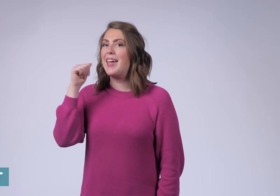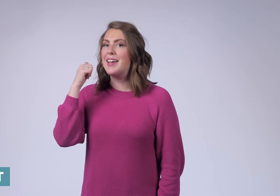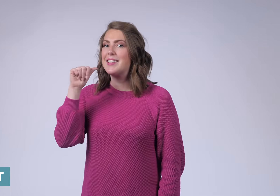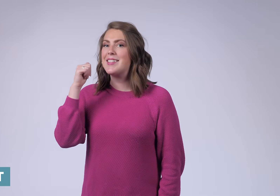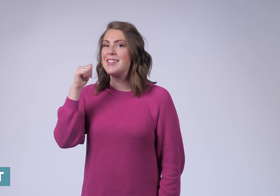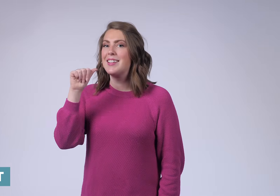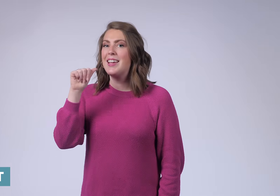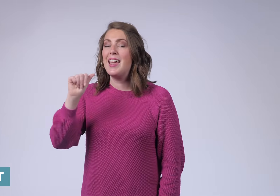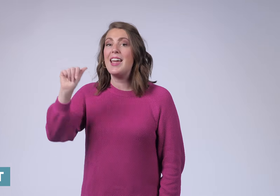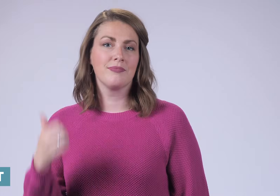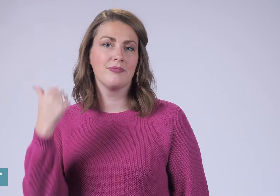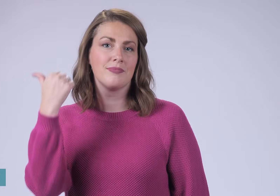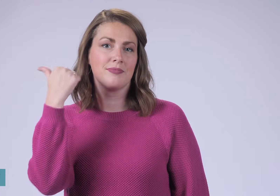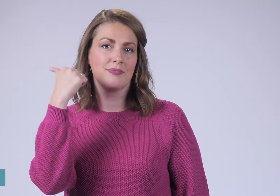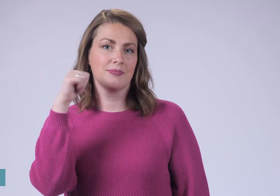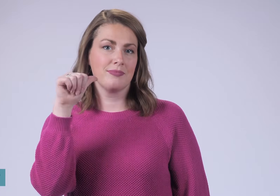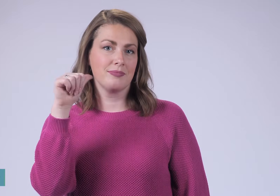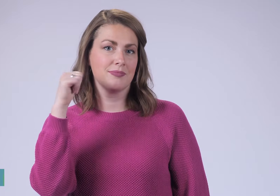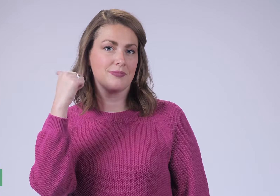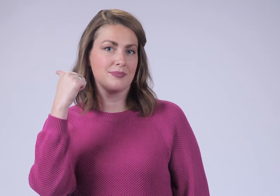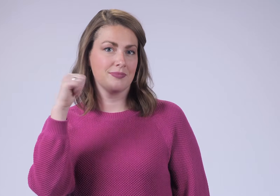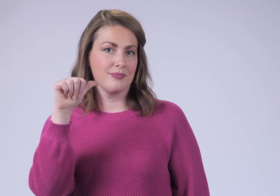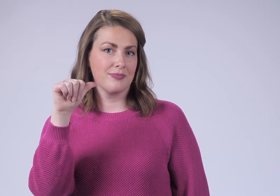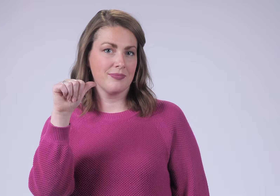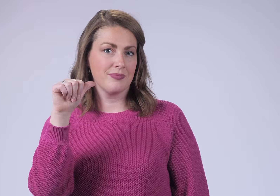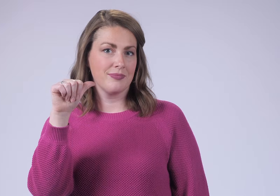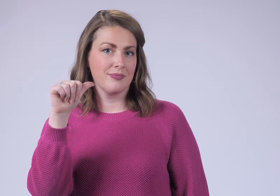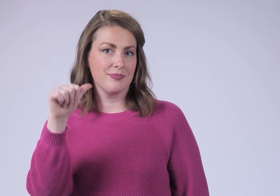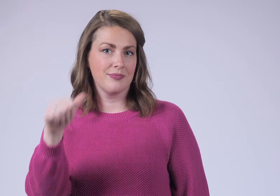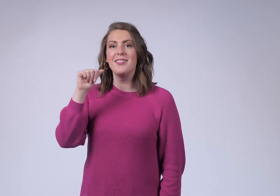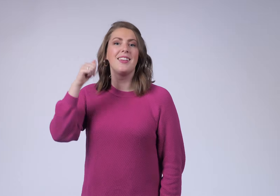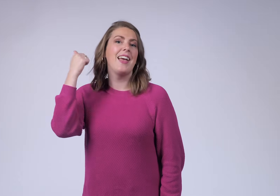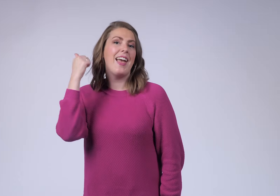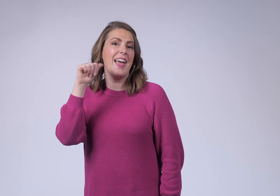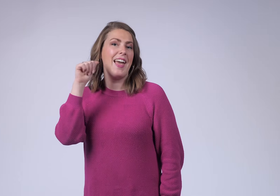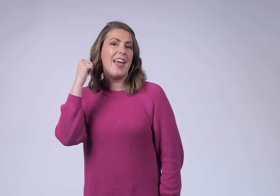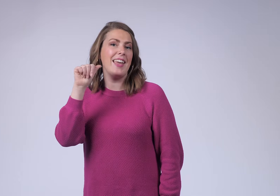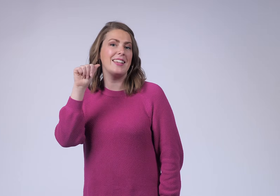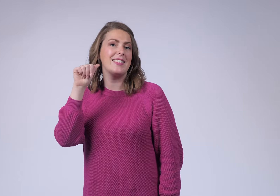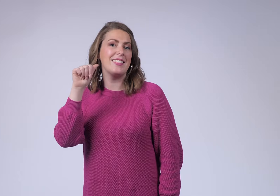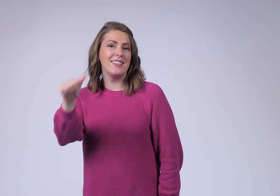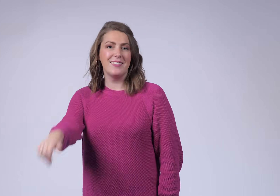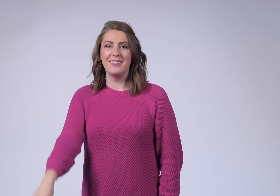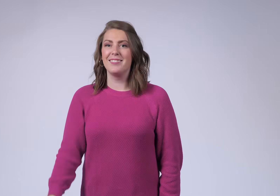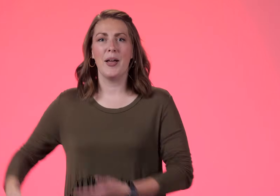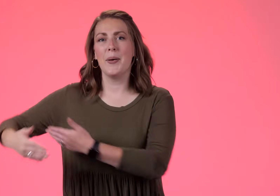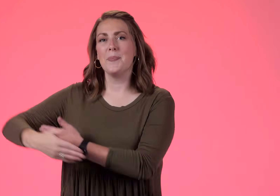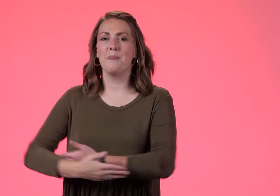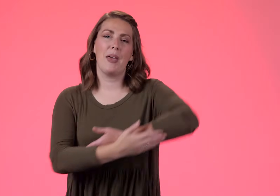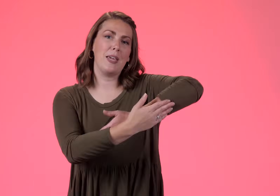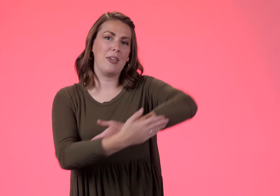AUNT It's the letter "A" twisting right at your chin. AUNT BABY